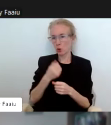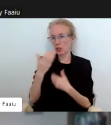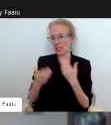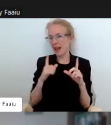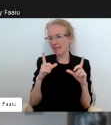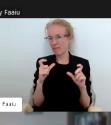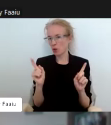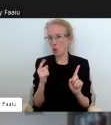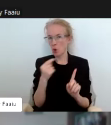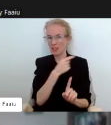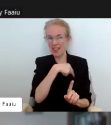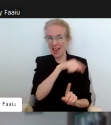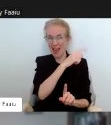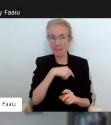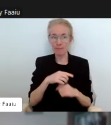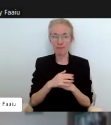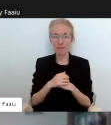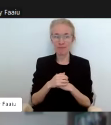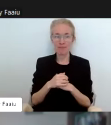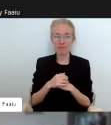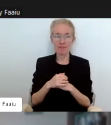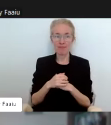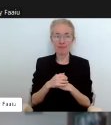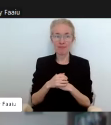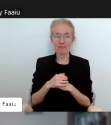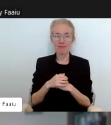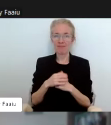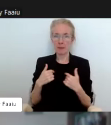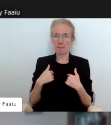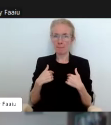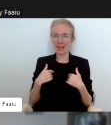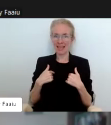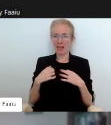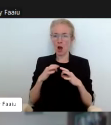This is me. I don't have lived experience of disability, but I'm